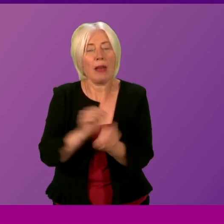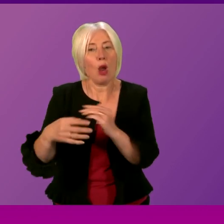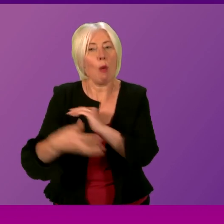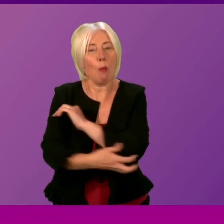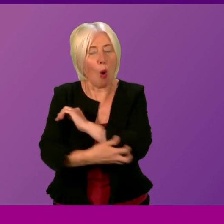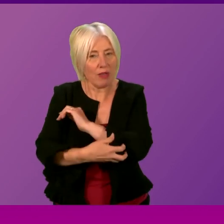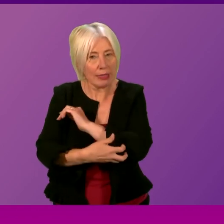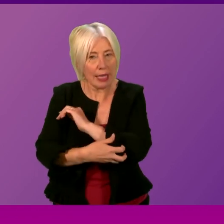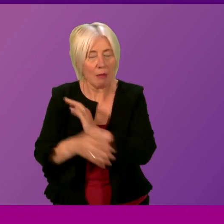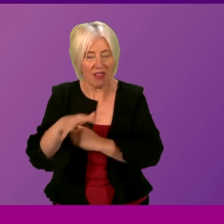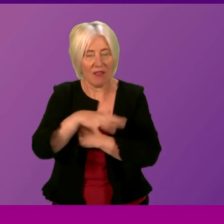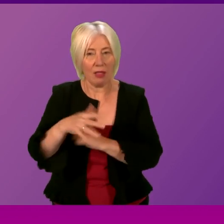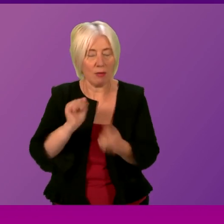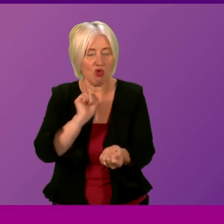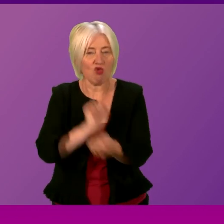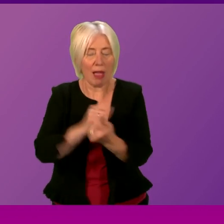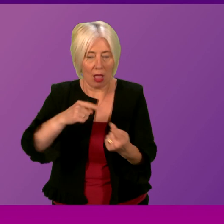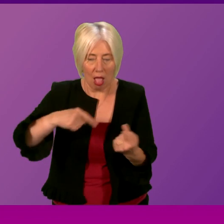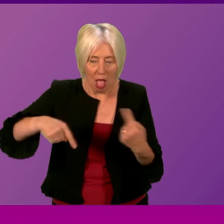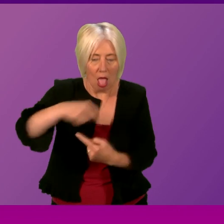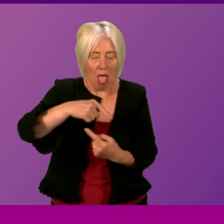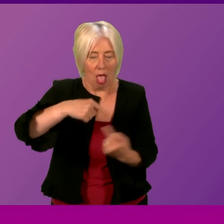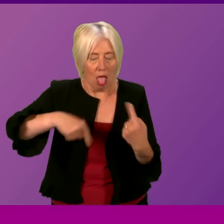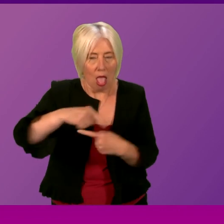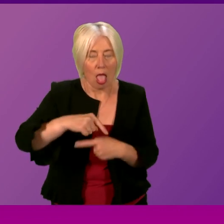trapped in that cycle, but we have now learned that councils such as Renfrewshire in my region